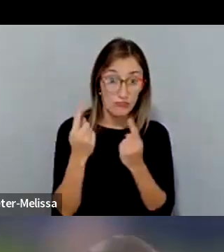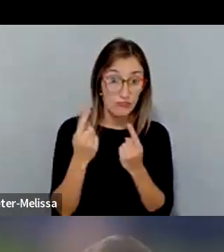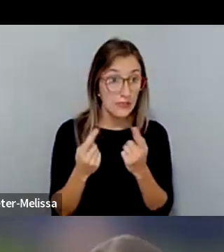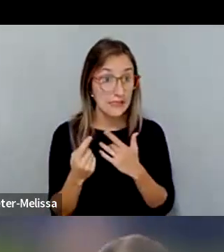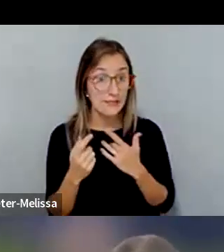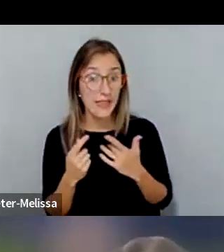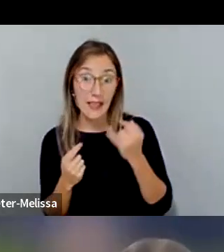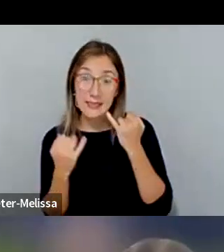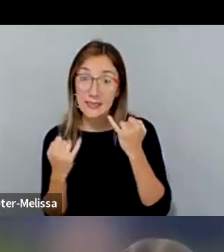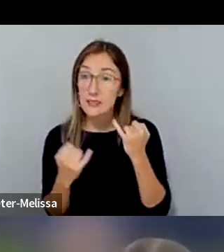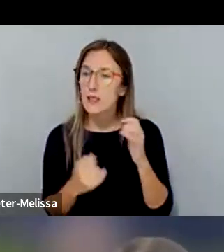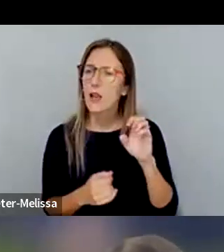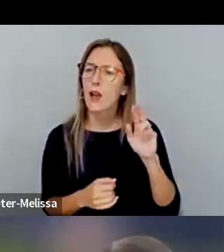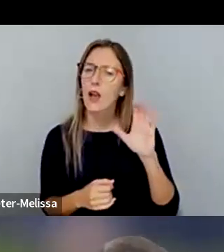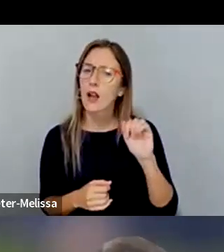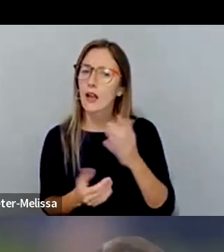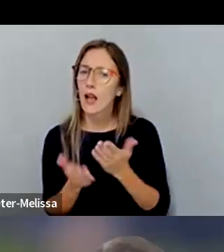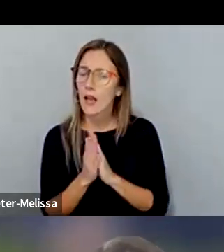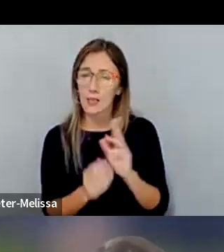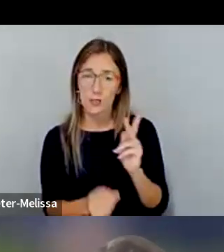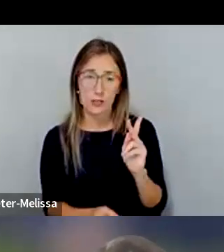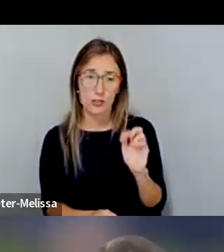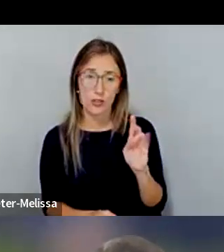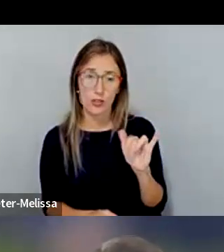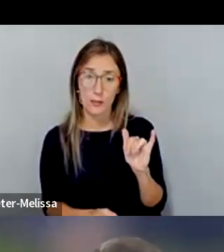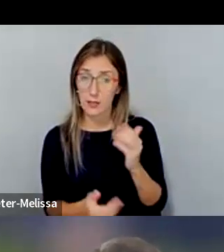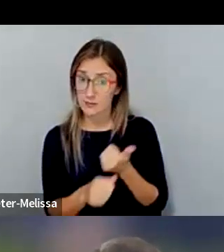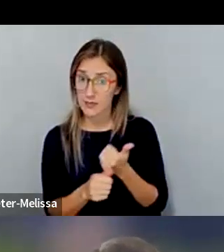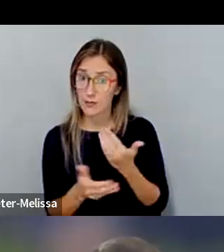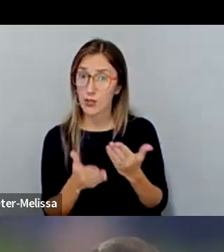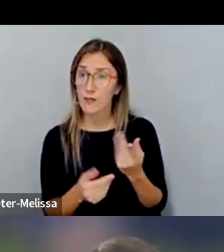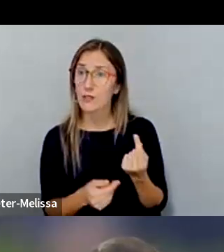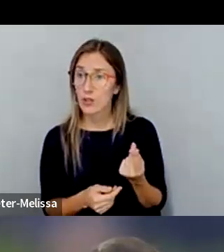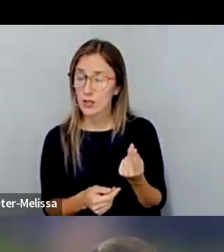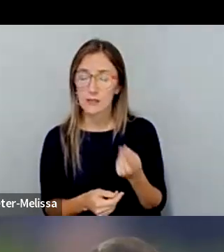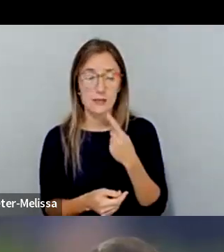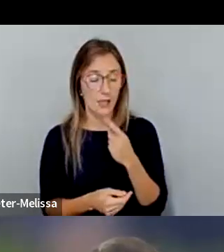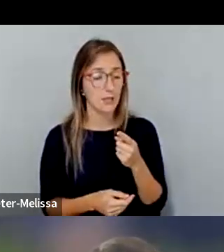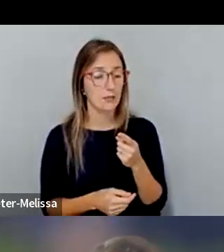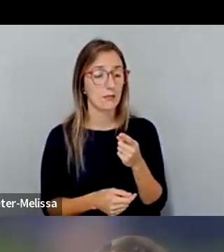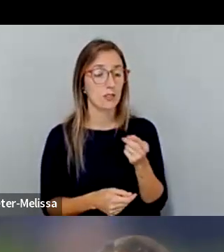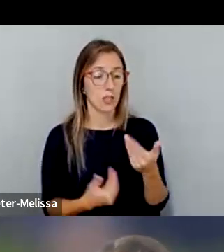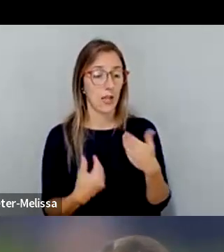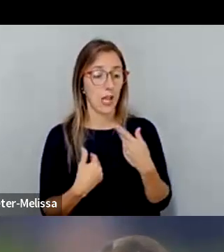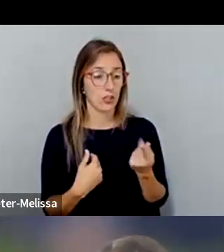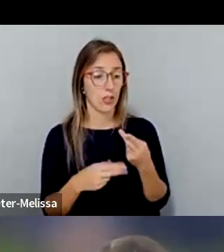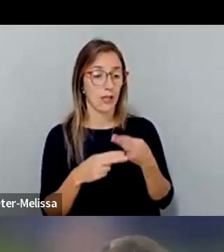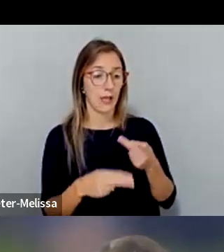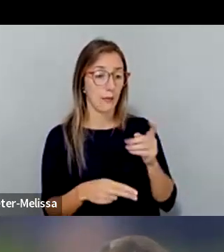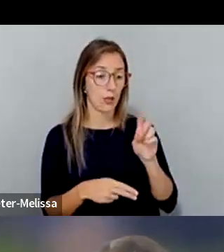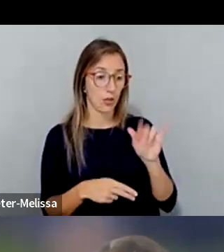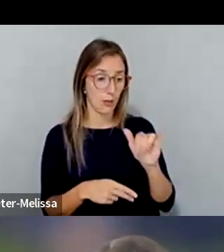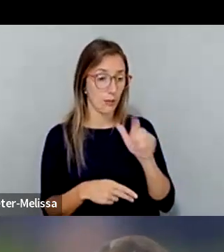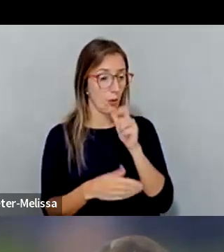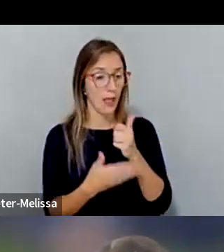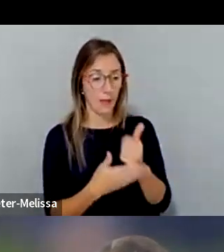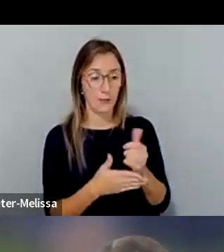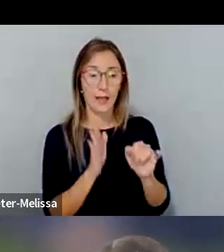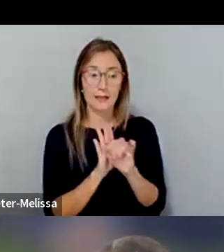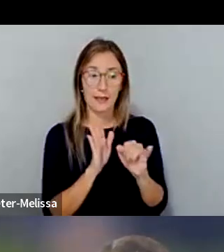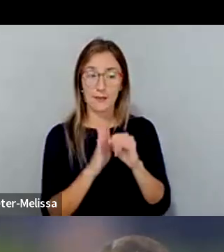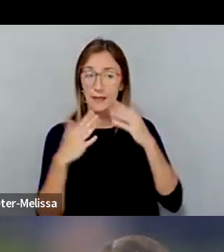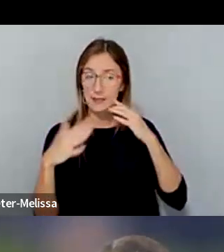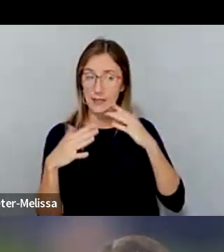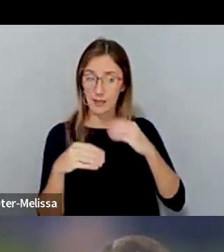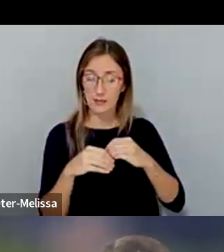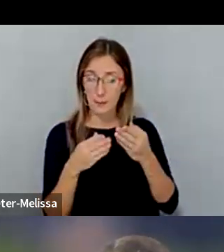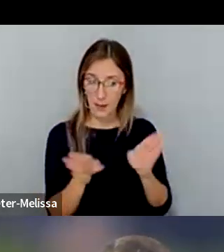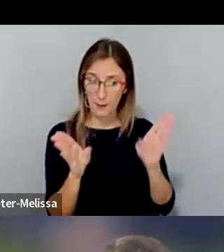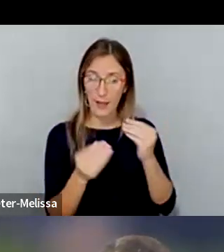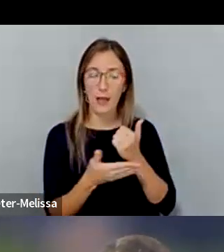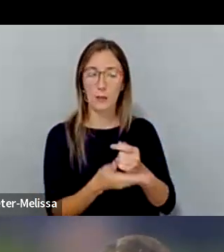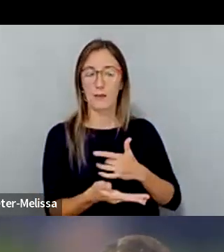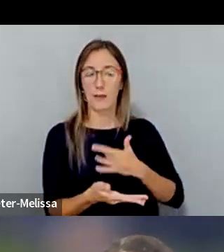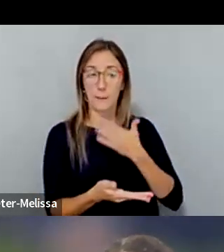accommodation request.